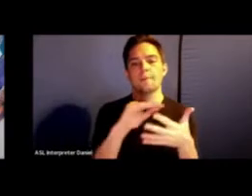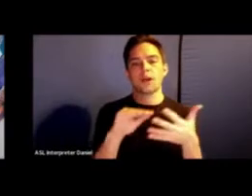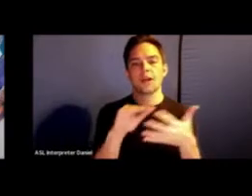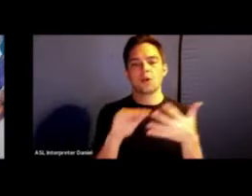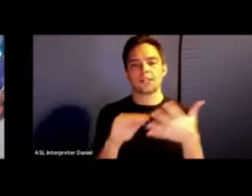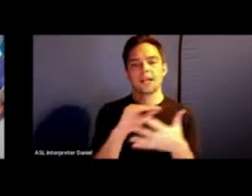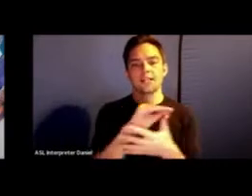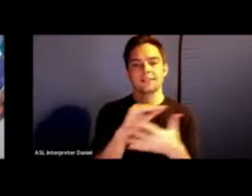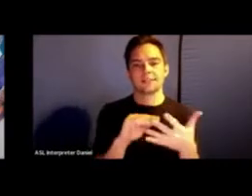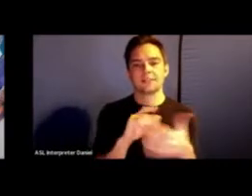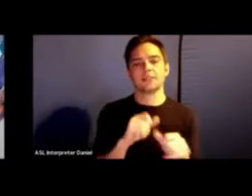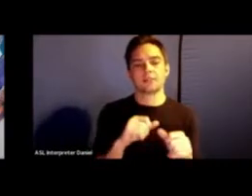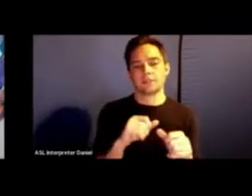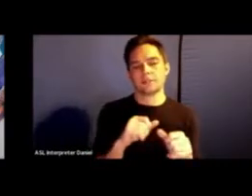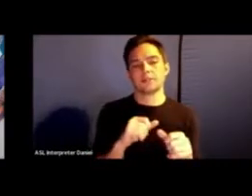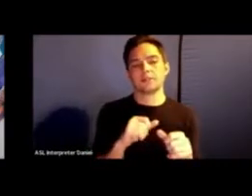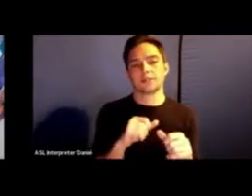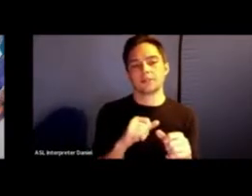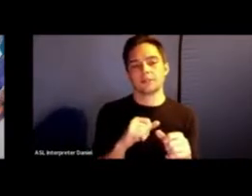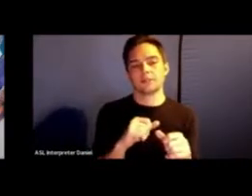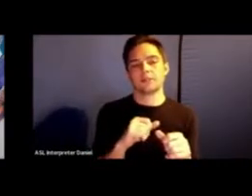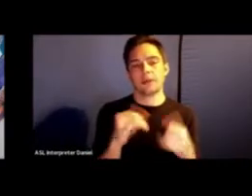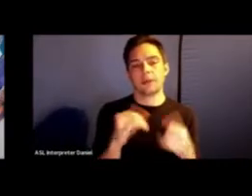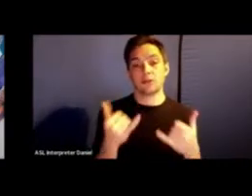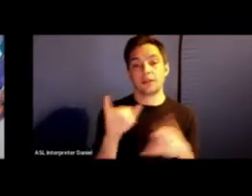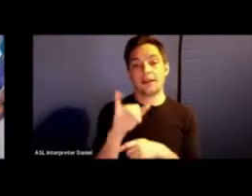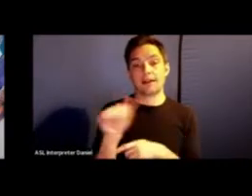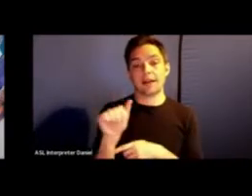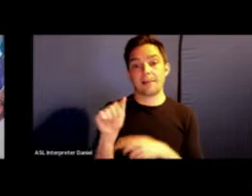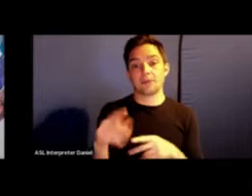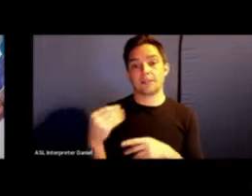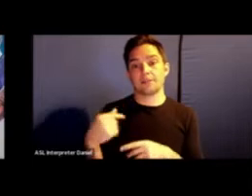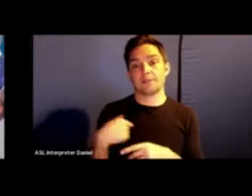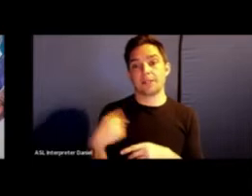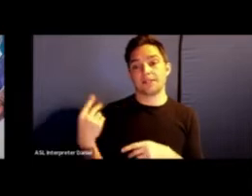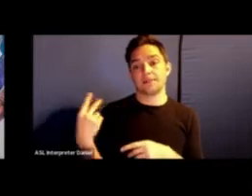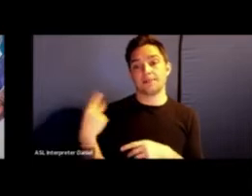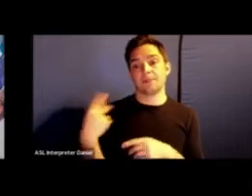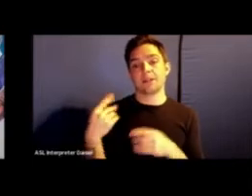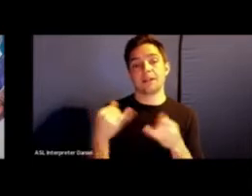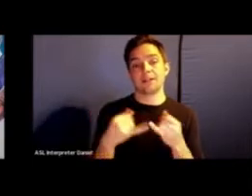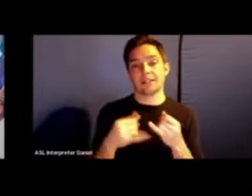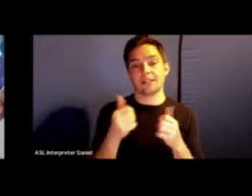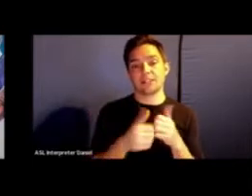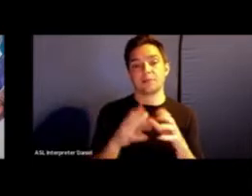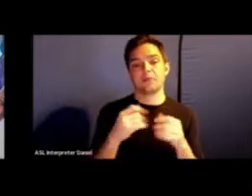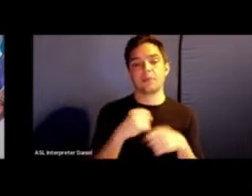that my present my current is a person and I, at the end of each meeting, create a to do list of what needs to be done. And I